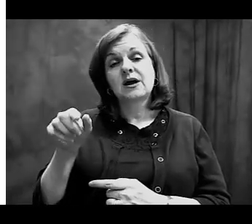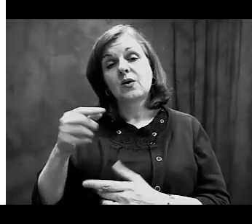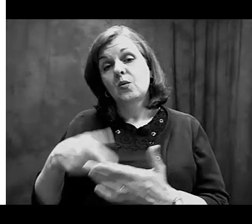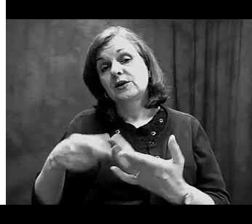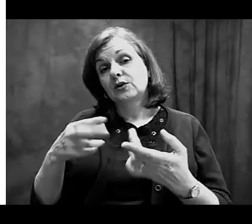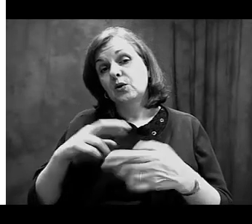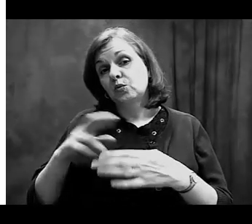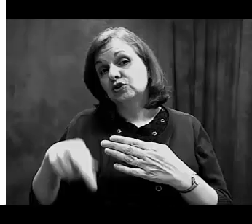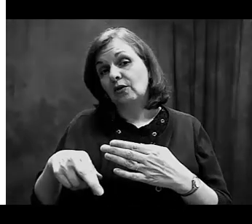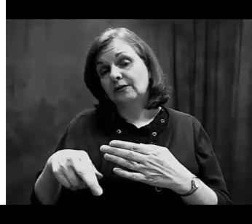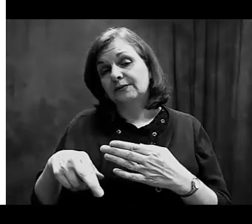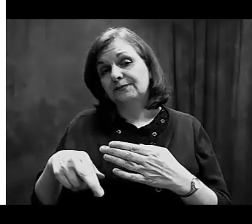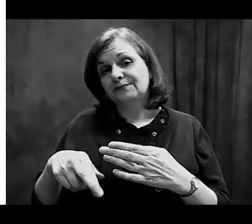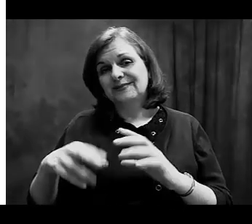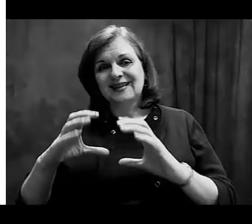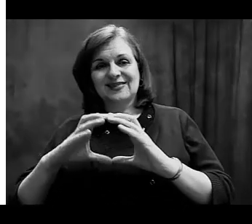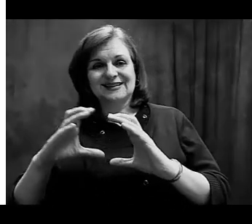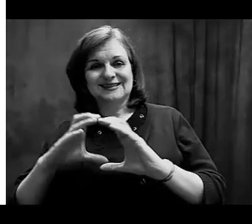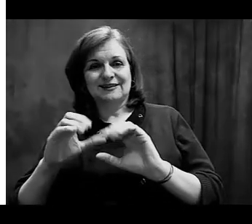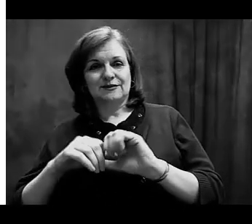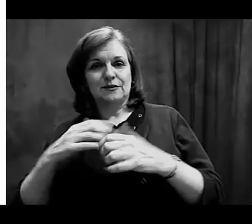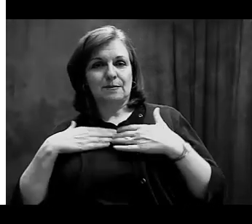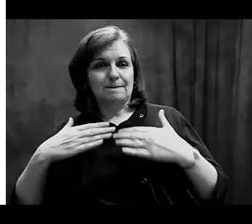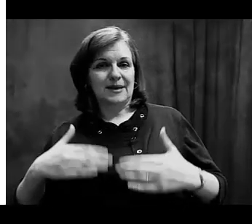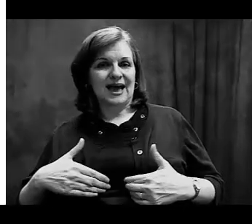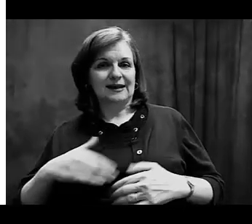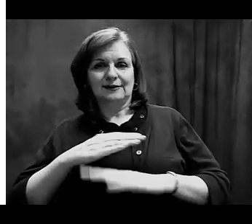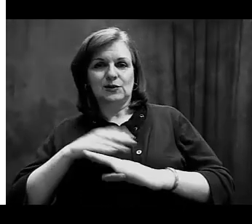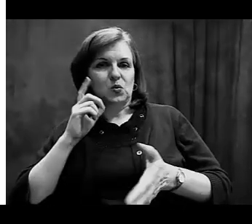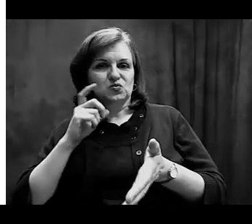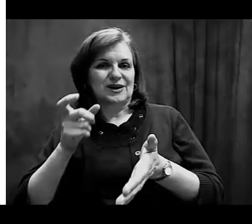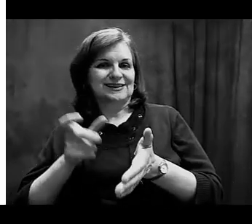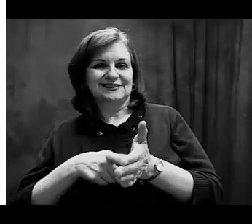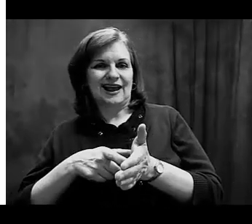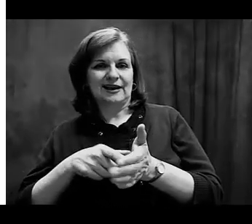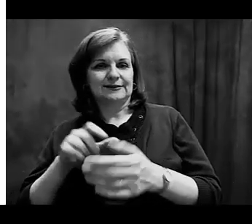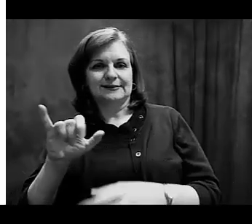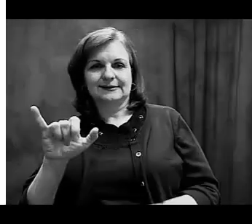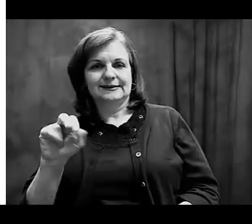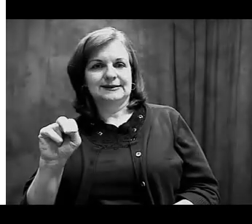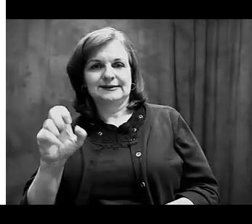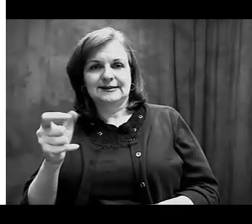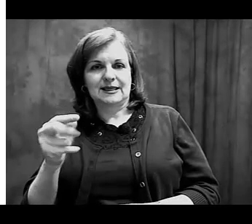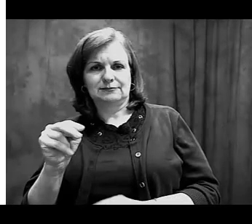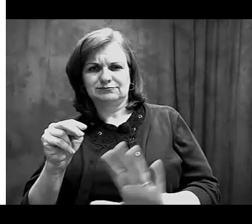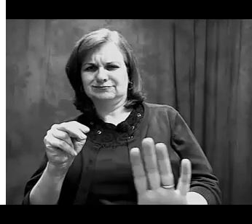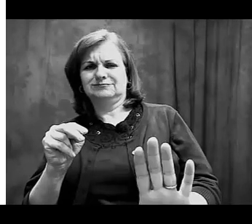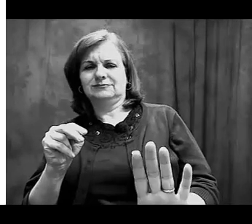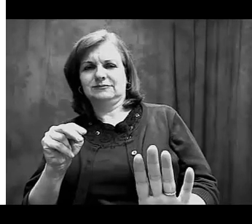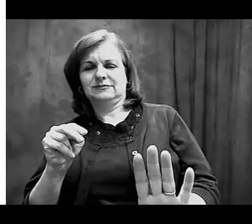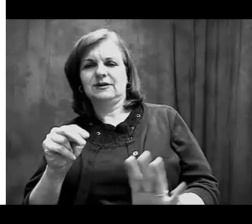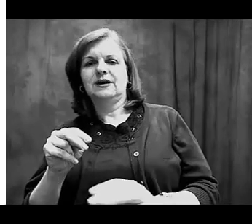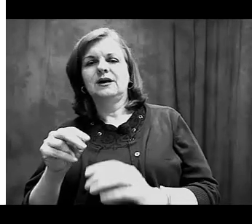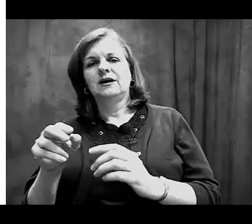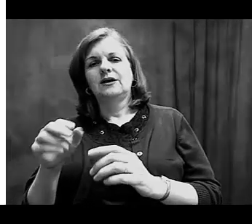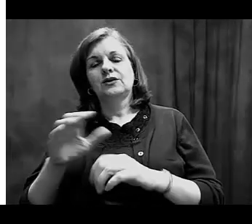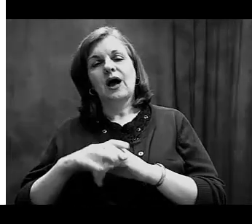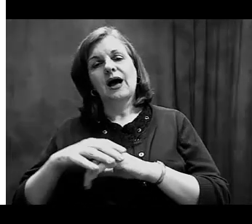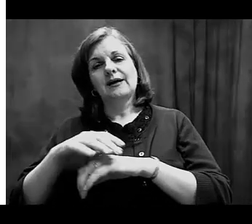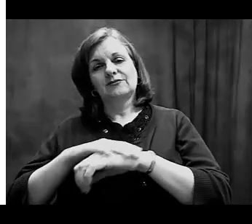this is a result of your cells that no longer recognize the insulin that you're making --